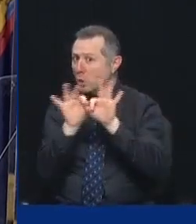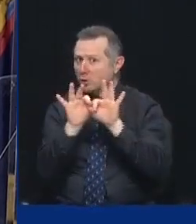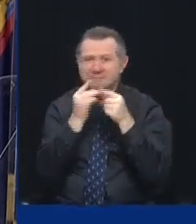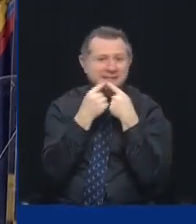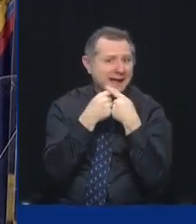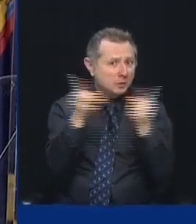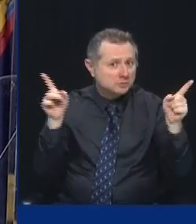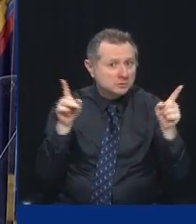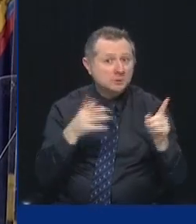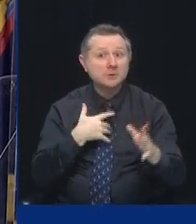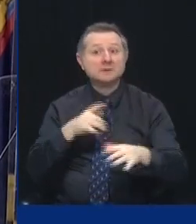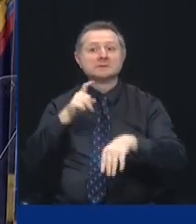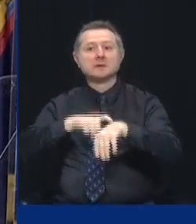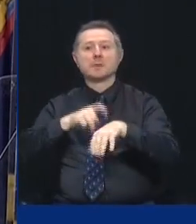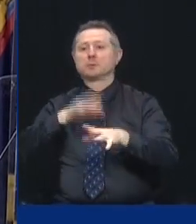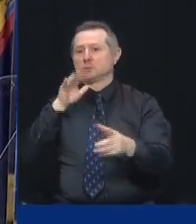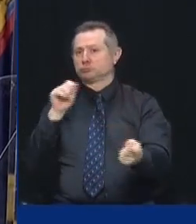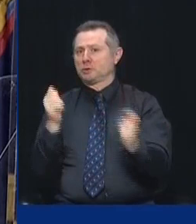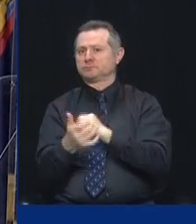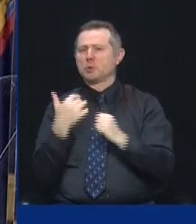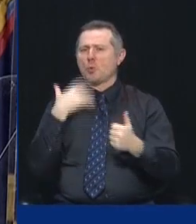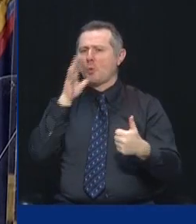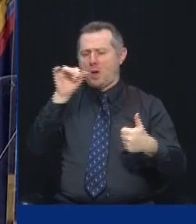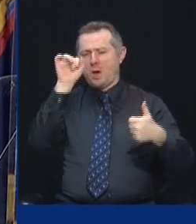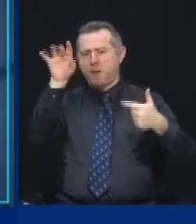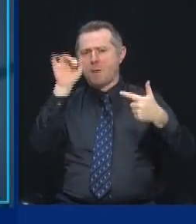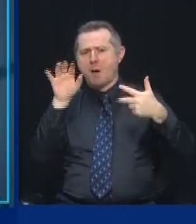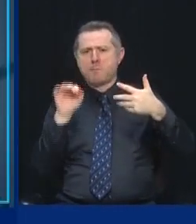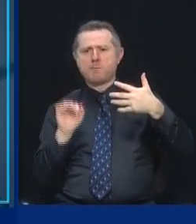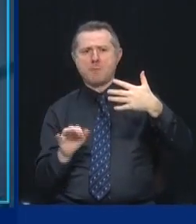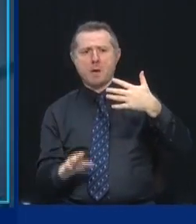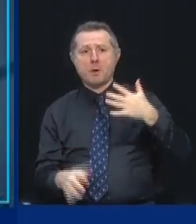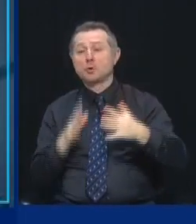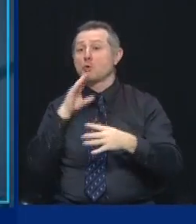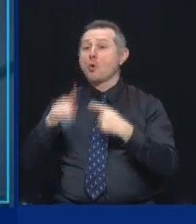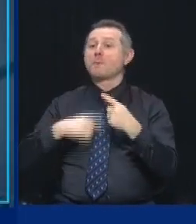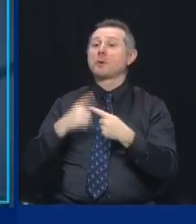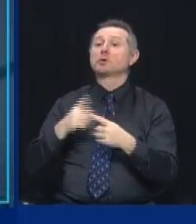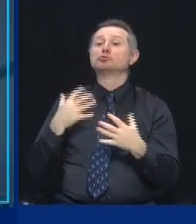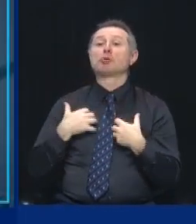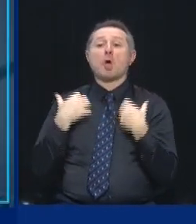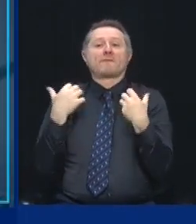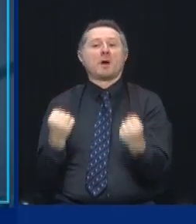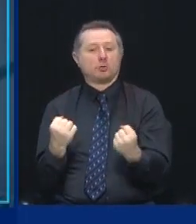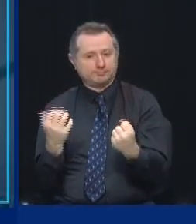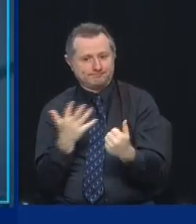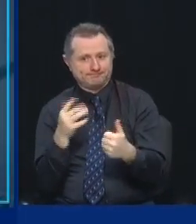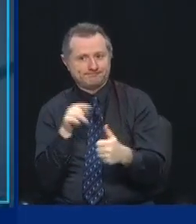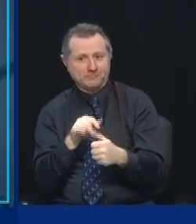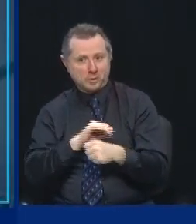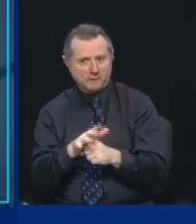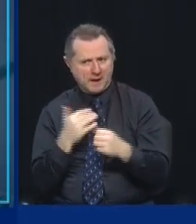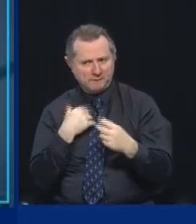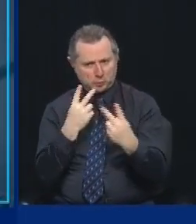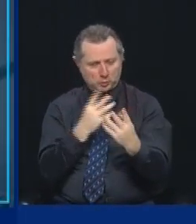BUT TODAY IS A MILESTONE FOR NEW YORK STATE. AND A SIGNIFICANT MOMENT OF TRANSITION.